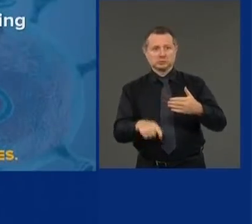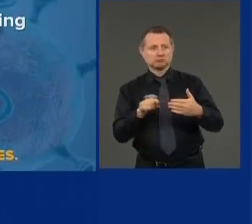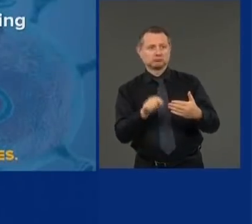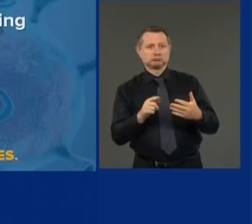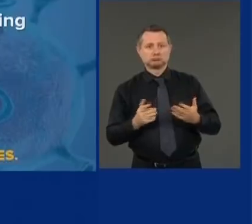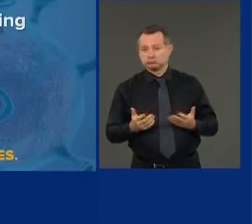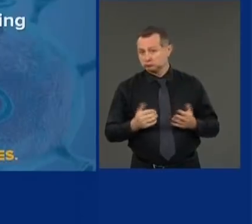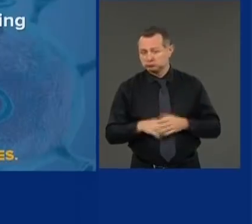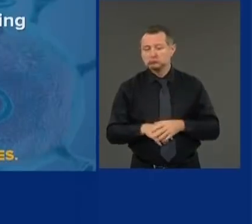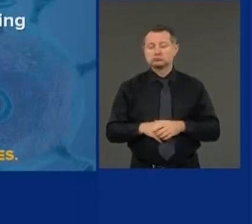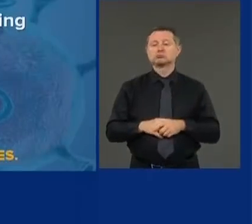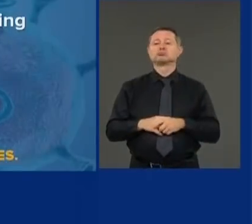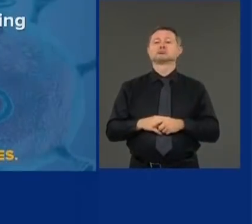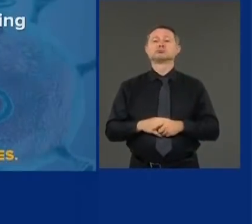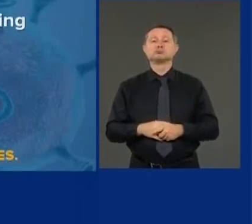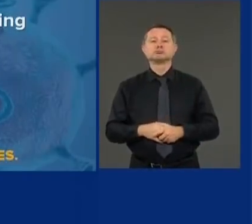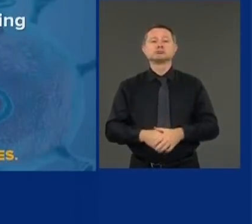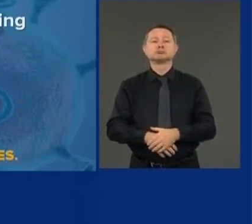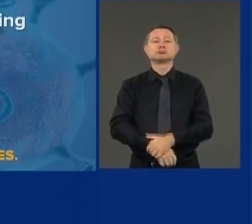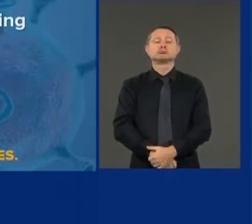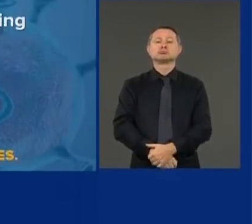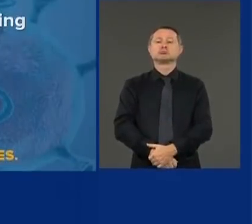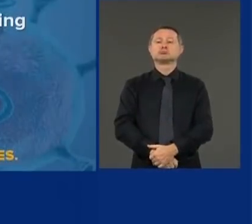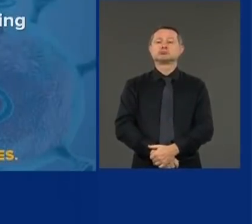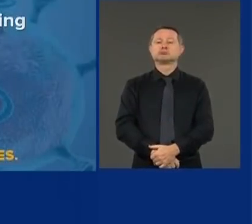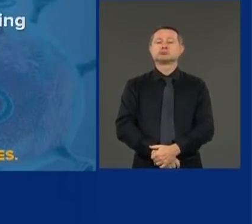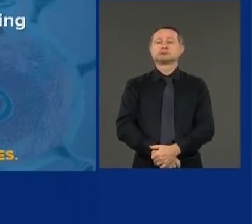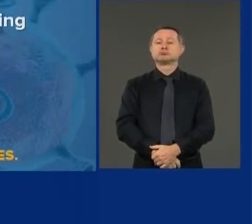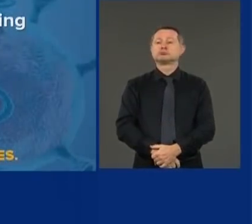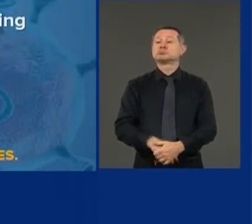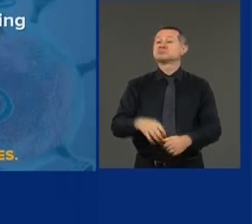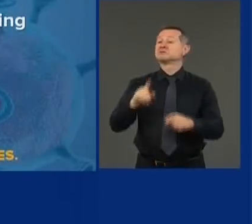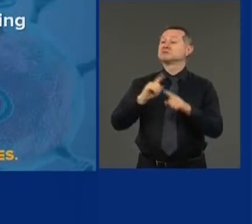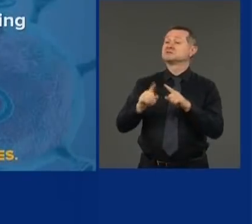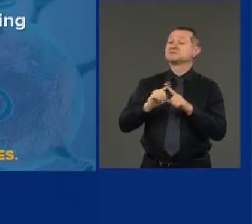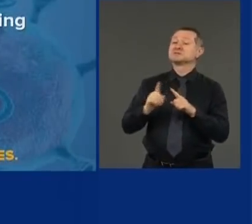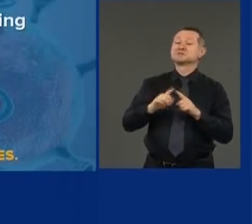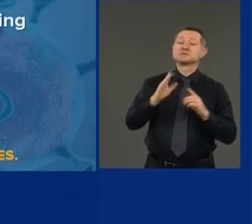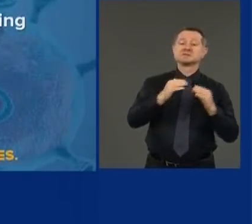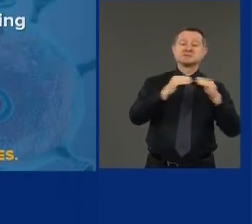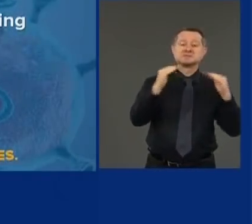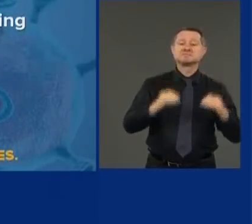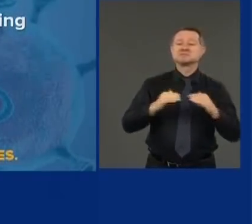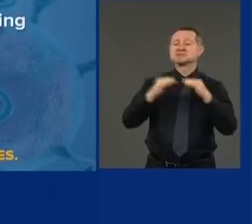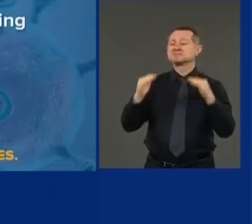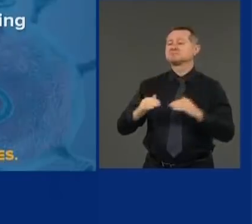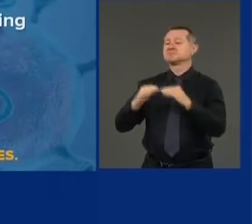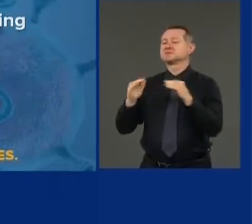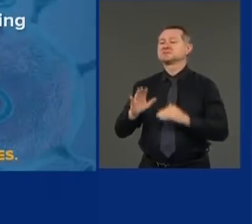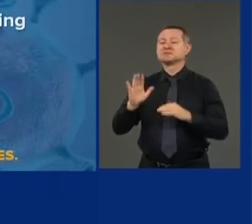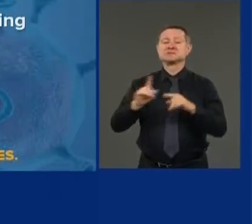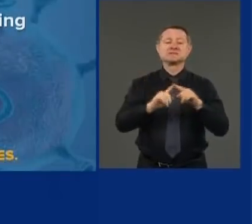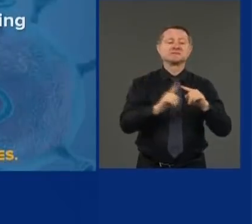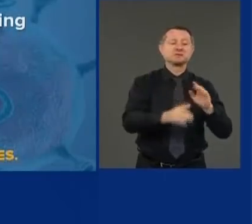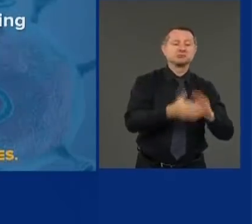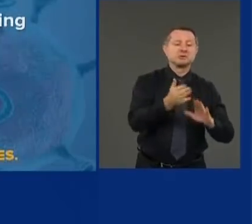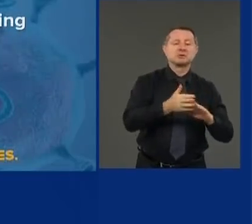POSSIBILITY THAT WE COULD ACTUALLY HAVE A POSITIVE